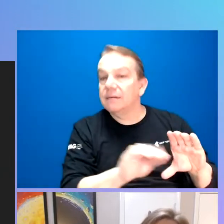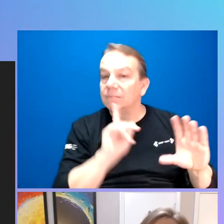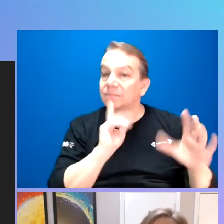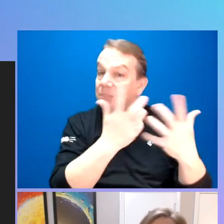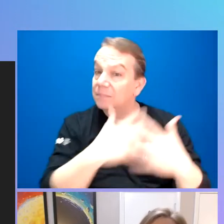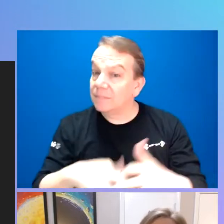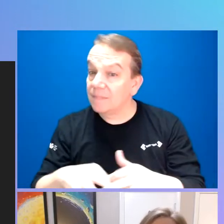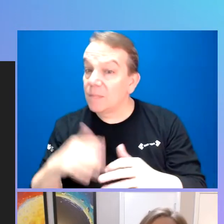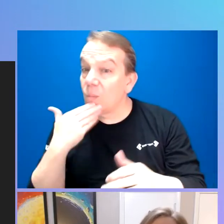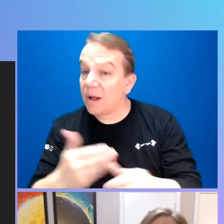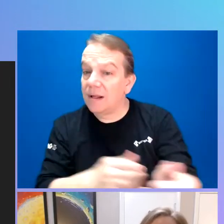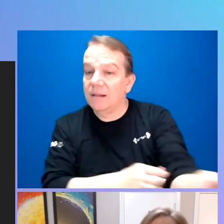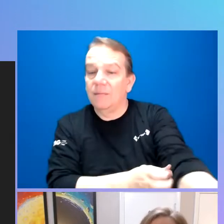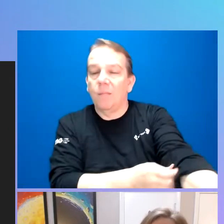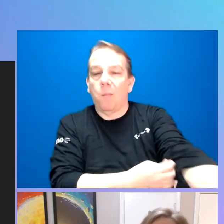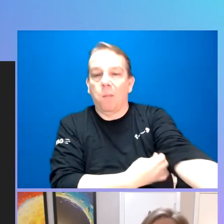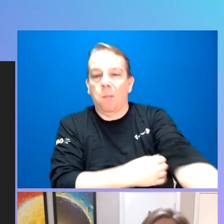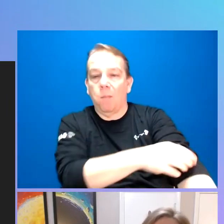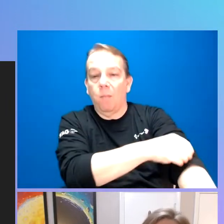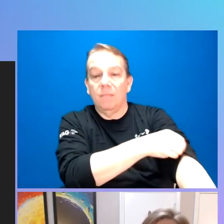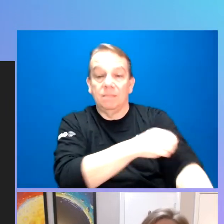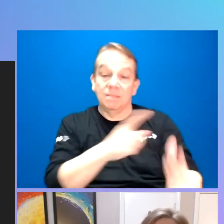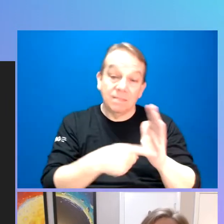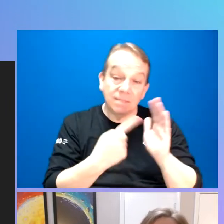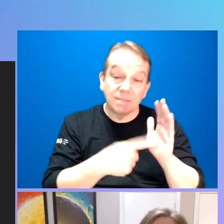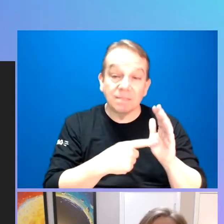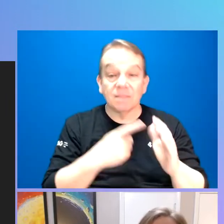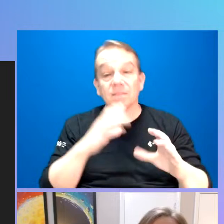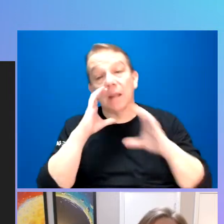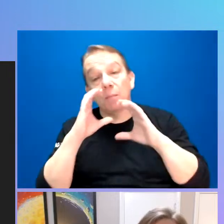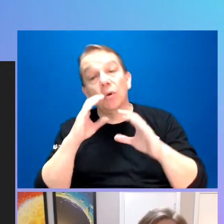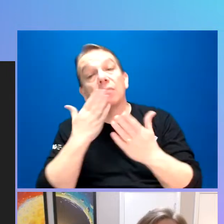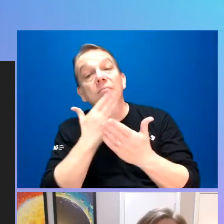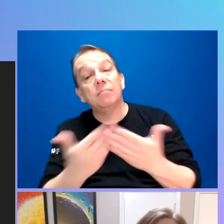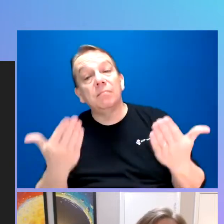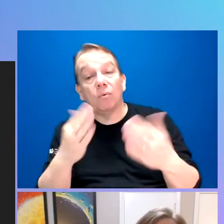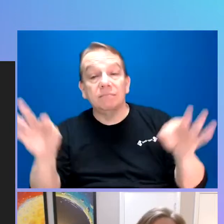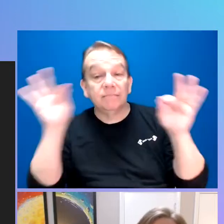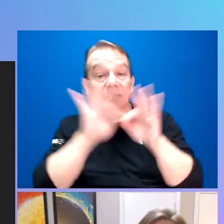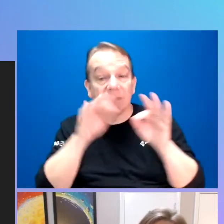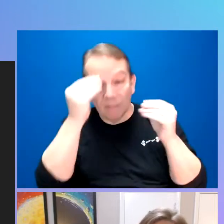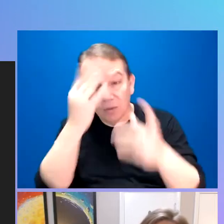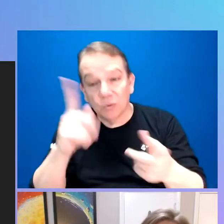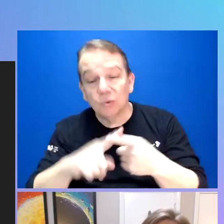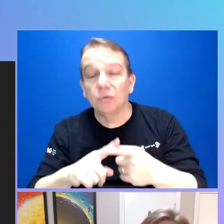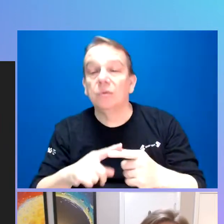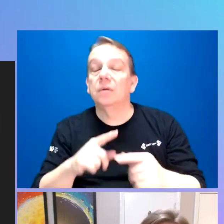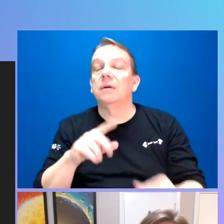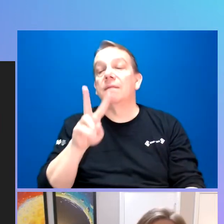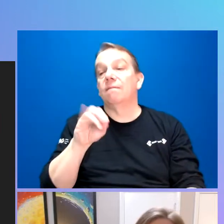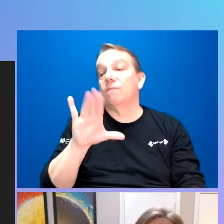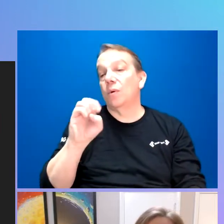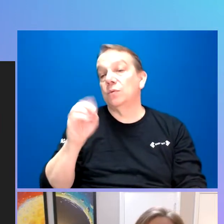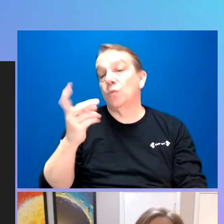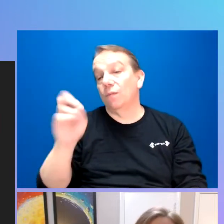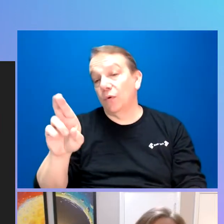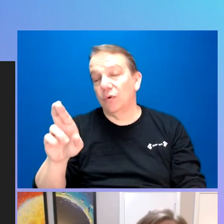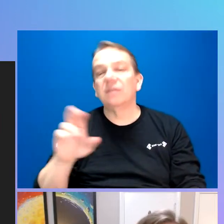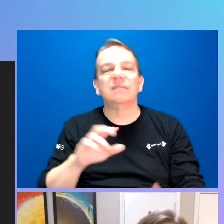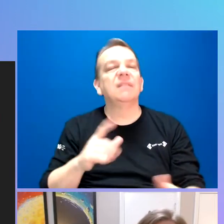important things to screen readers for instance, when voiceover, which is a type of